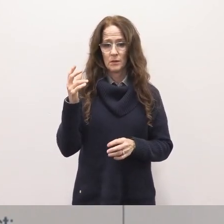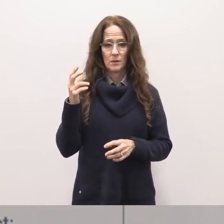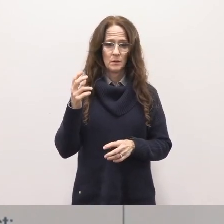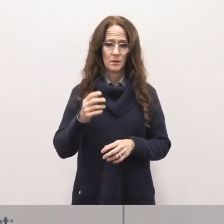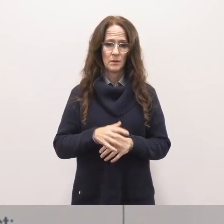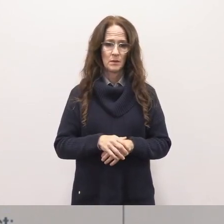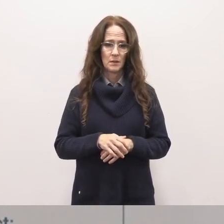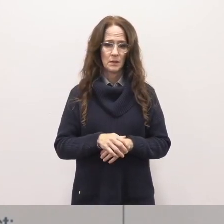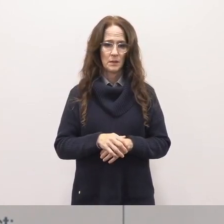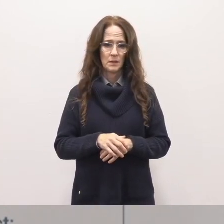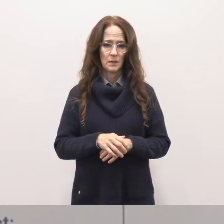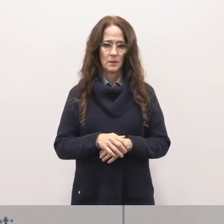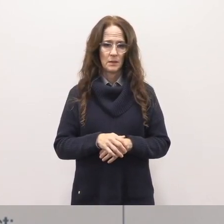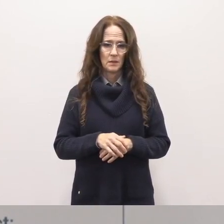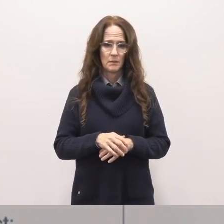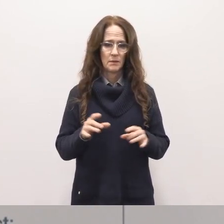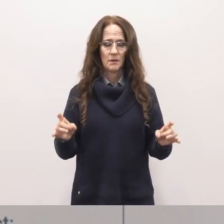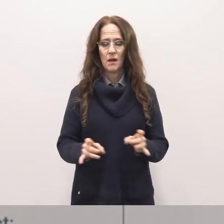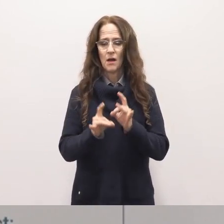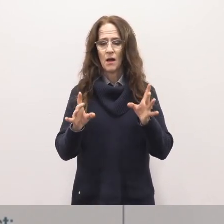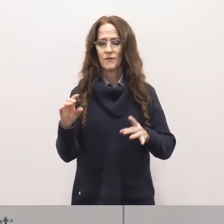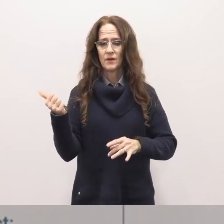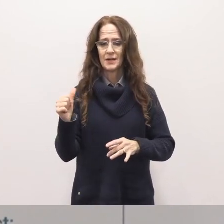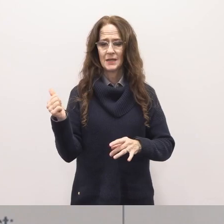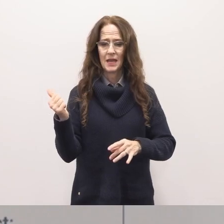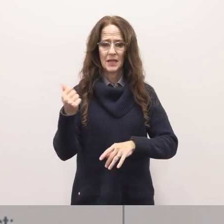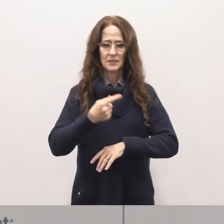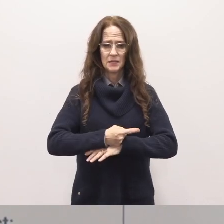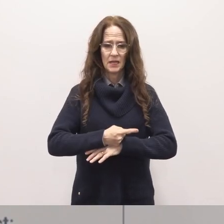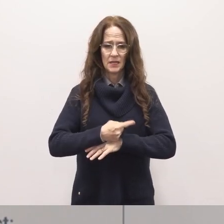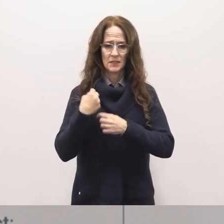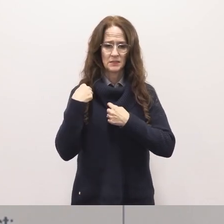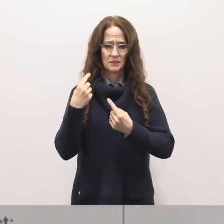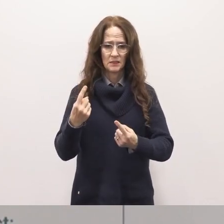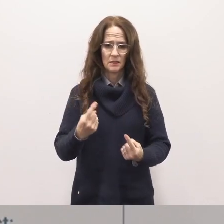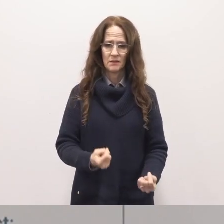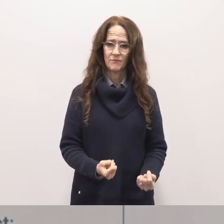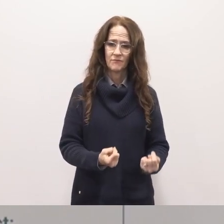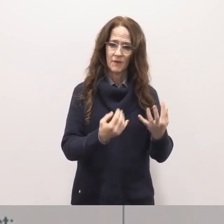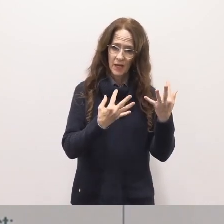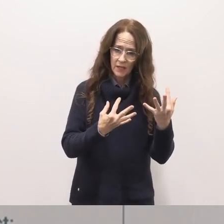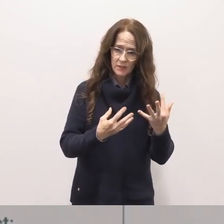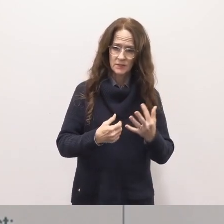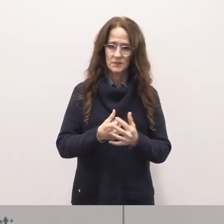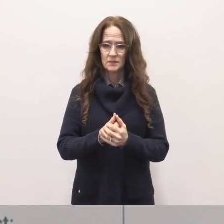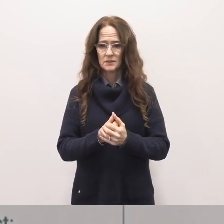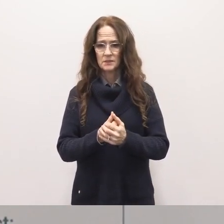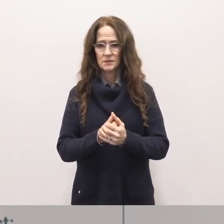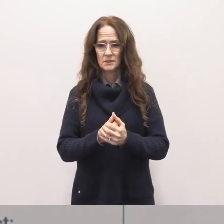horrible 10 days or so since the fires and all the things that have been...